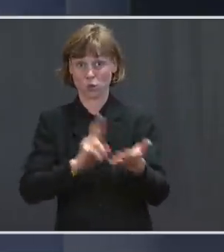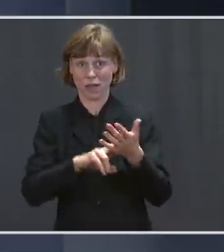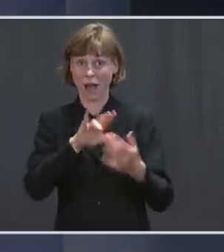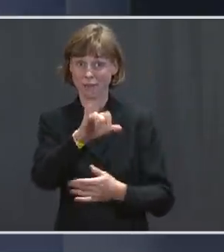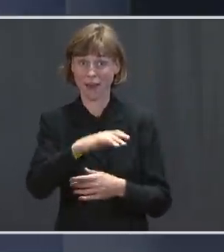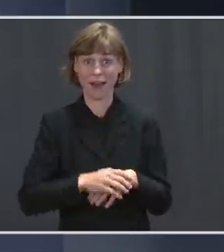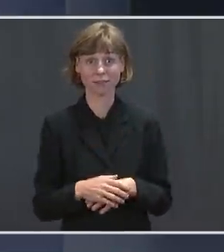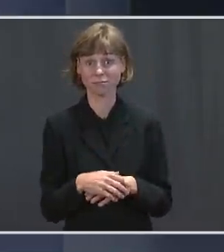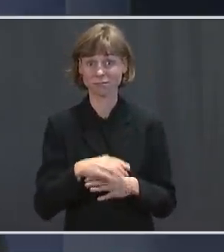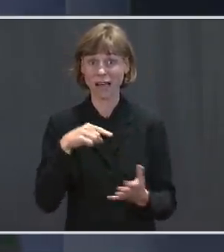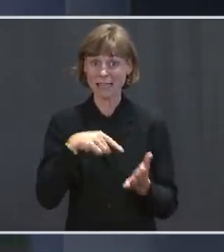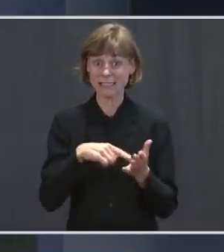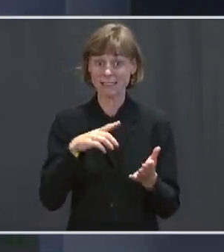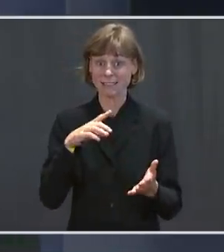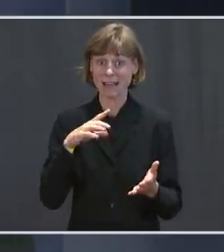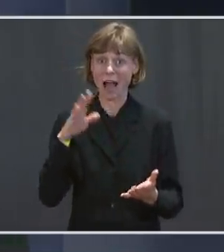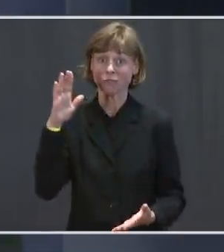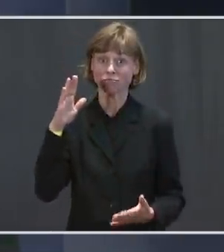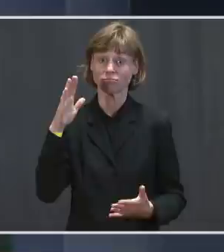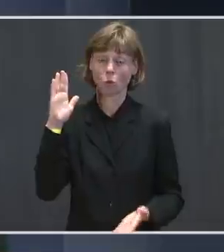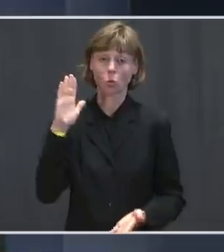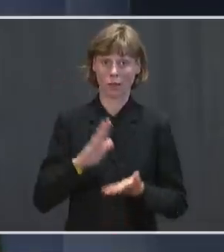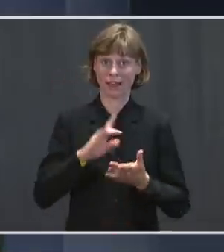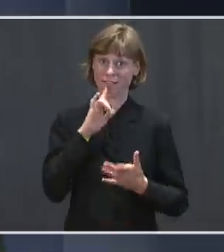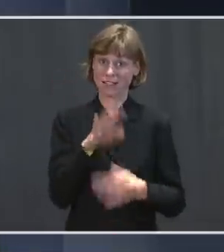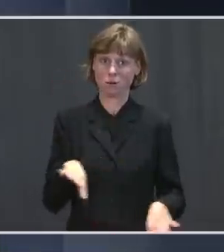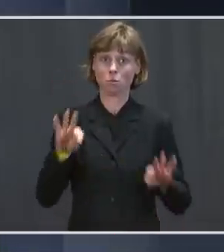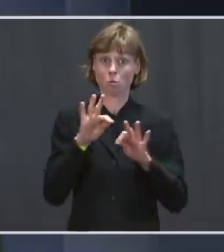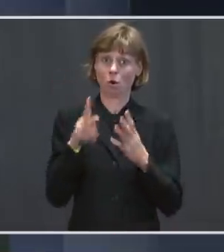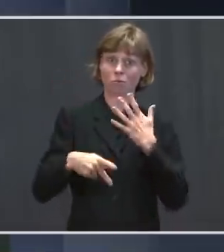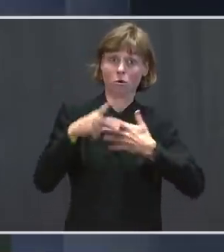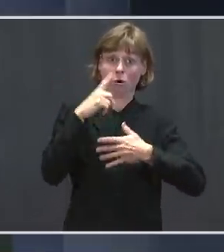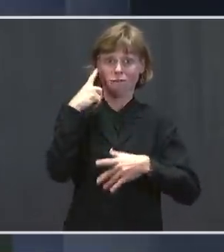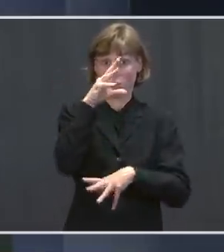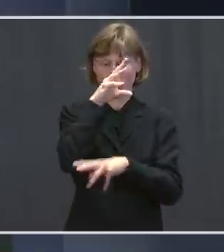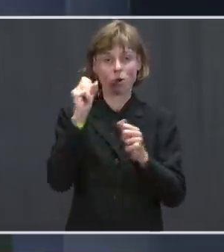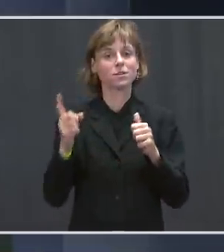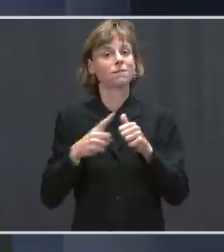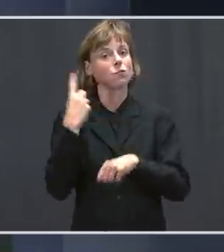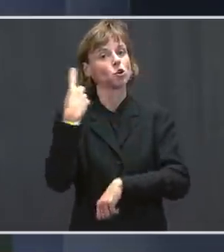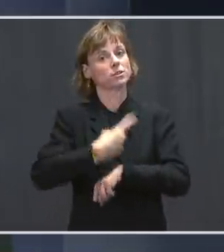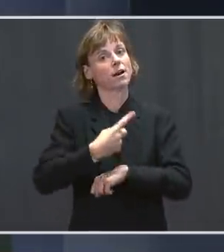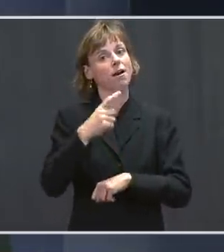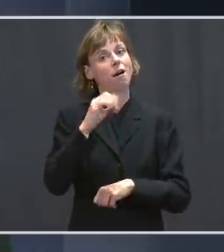an important priority for the President. On day one, the first day of his administration, he directed the Department of Education